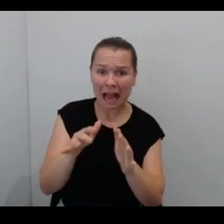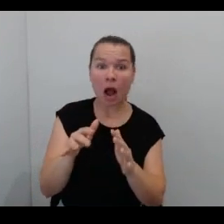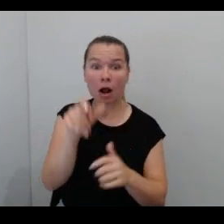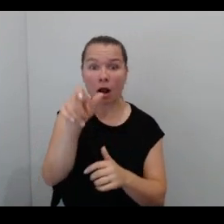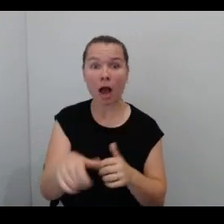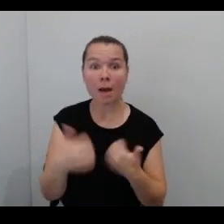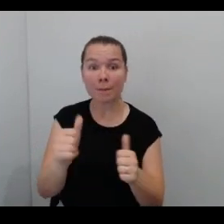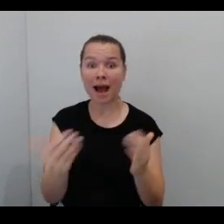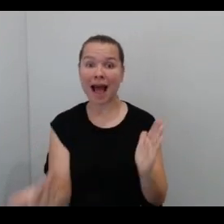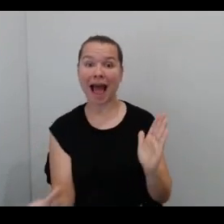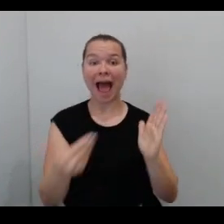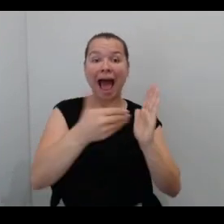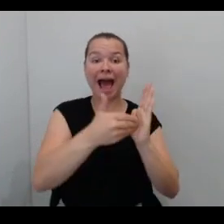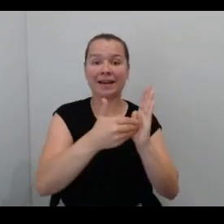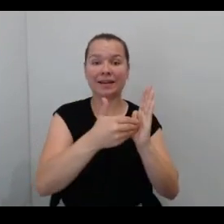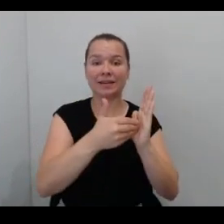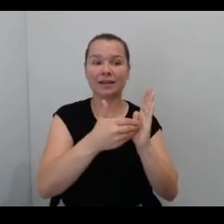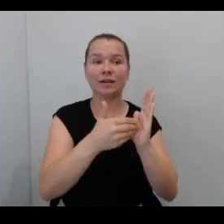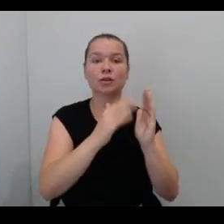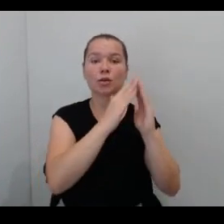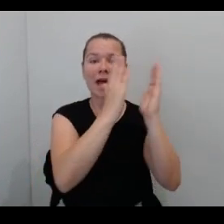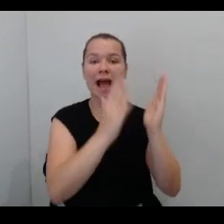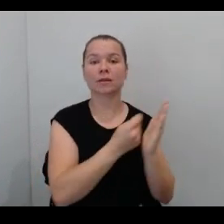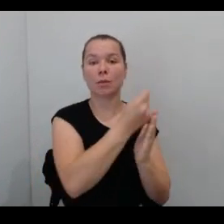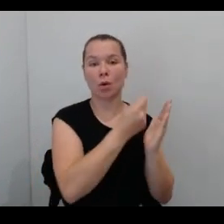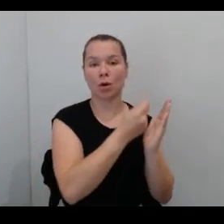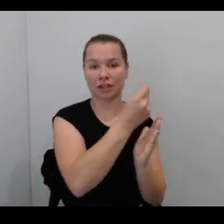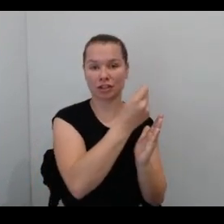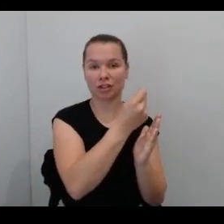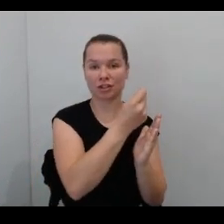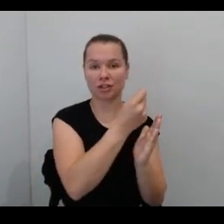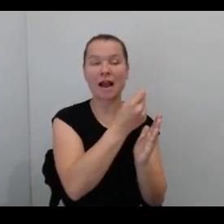debts on the mortgage satisfying the accounts and staying with it.